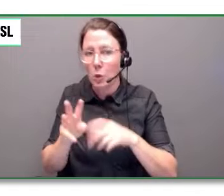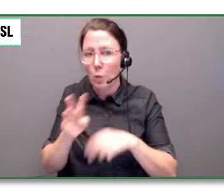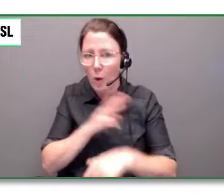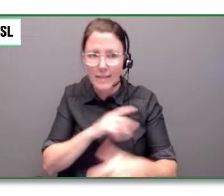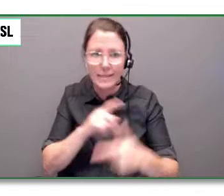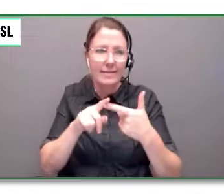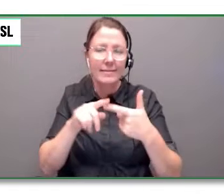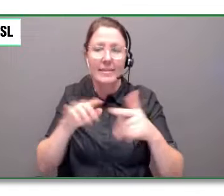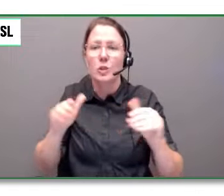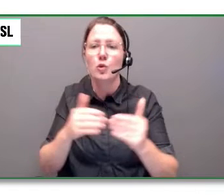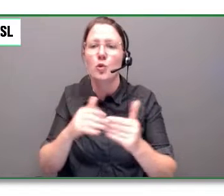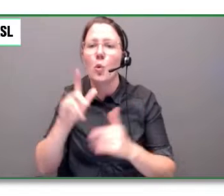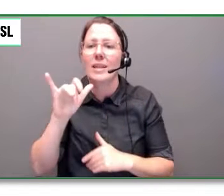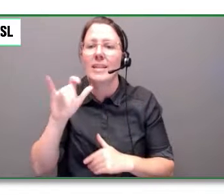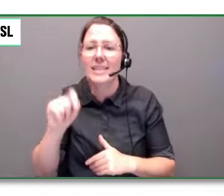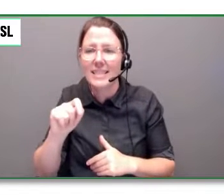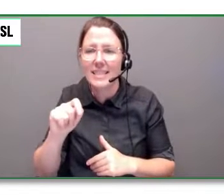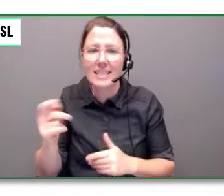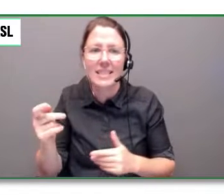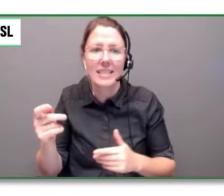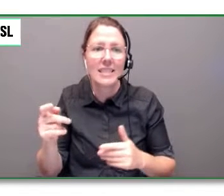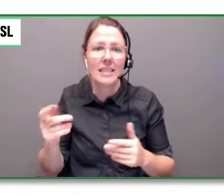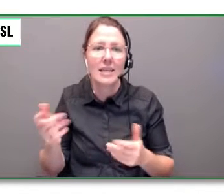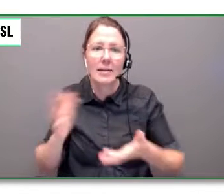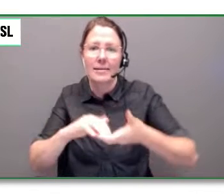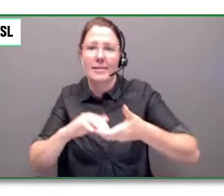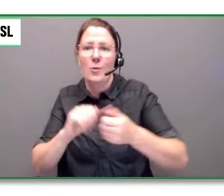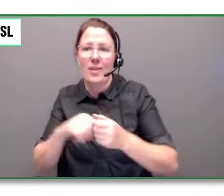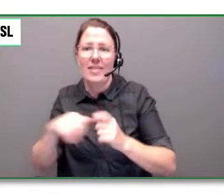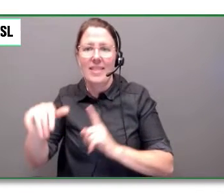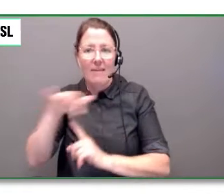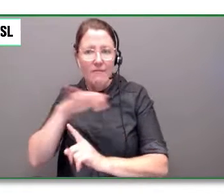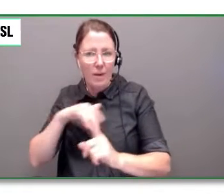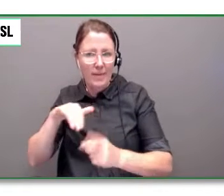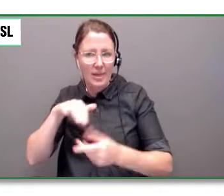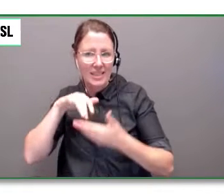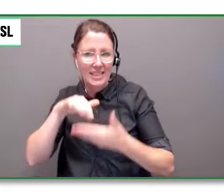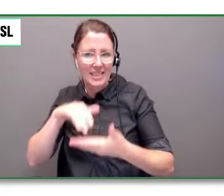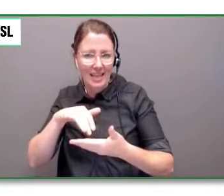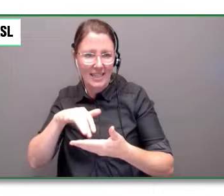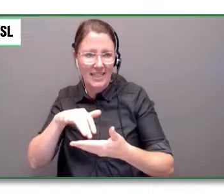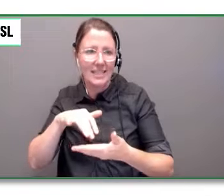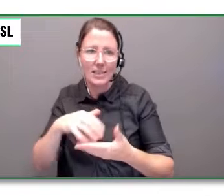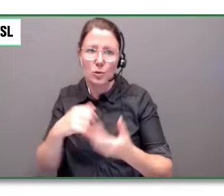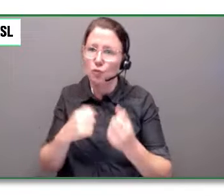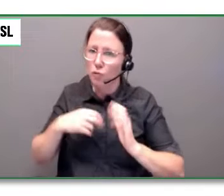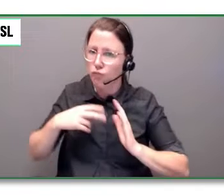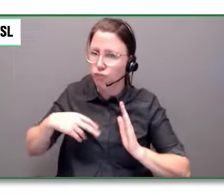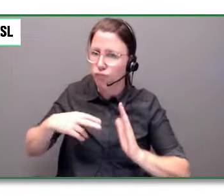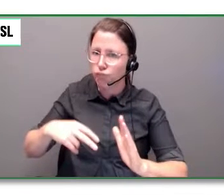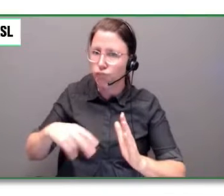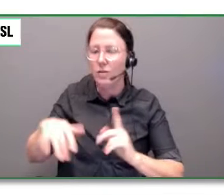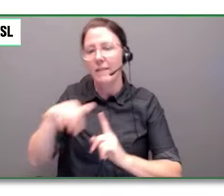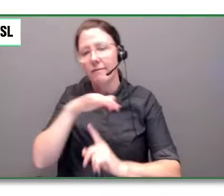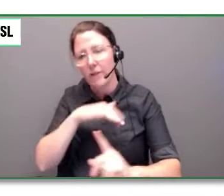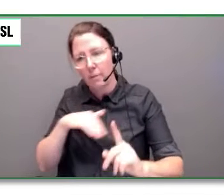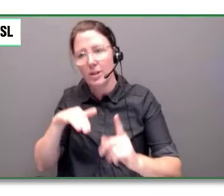that was paired with an environmental study. So we read a lot of environmental literature, um and the key questions that I want